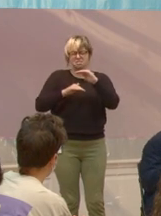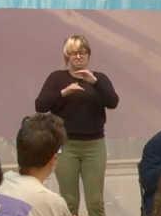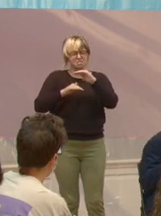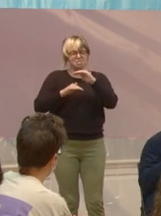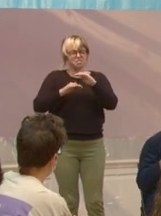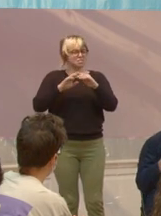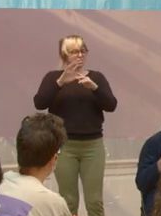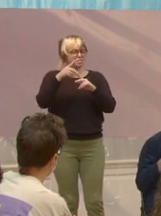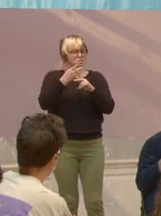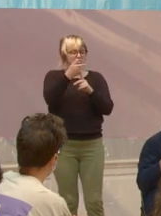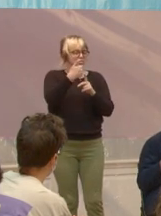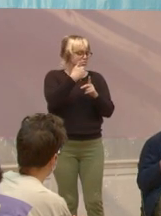just listening to what you're saying, taisha, in terms of